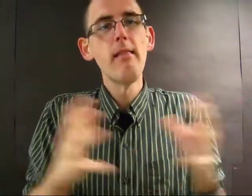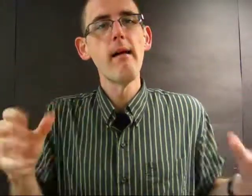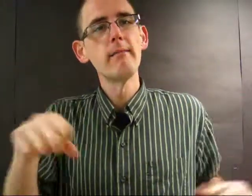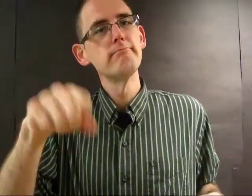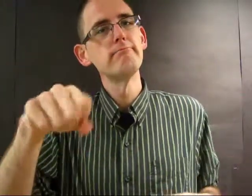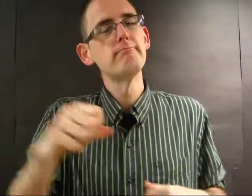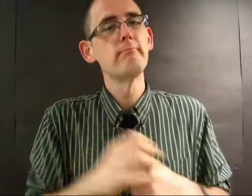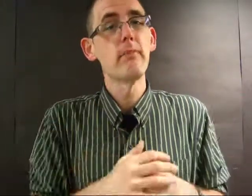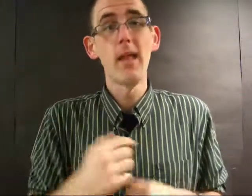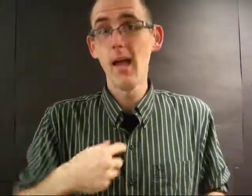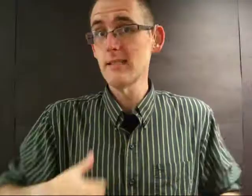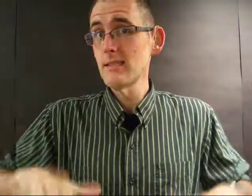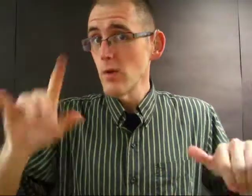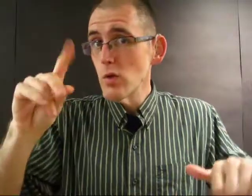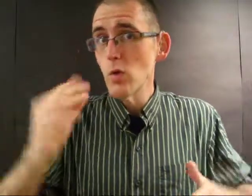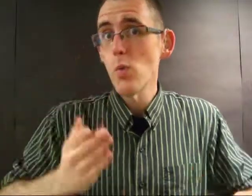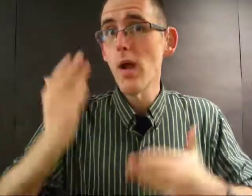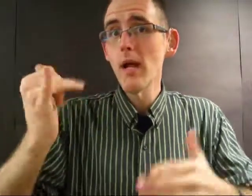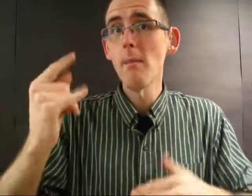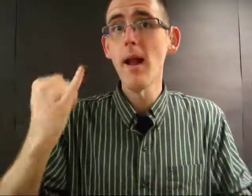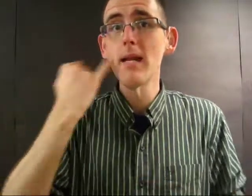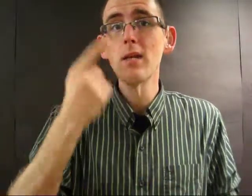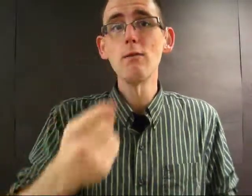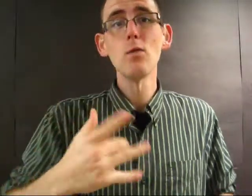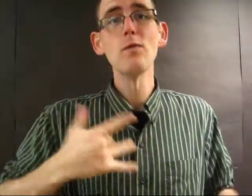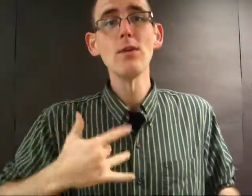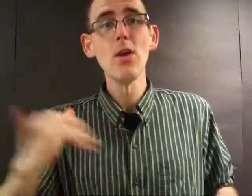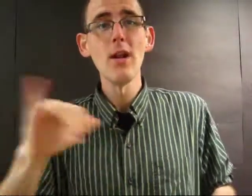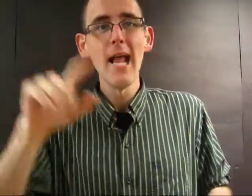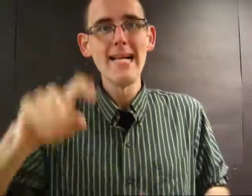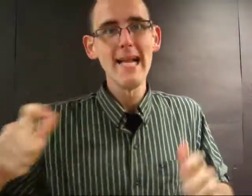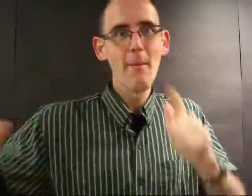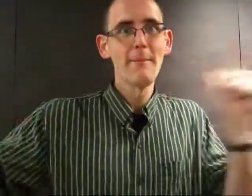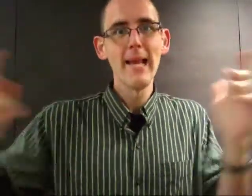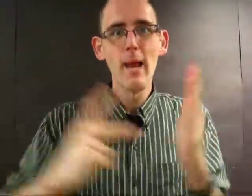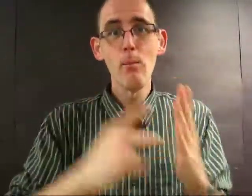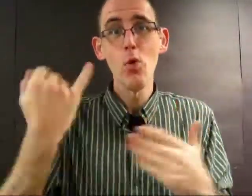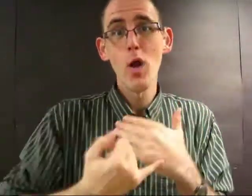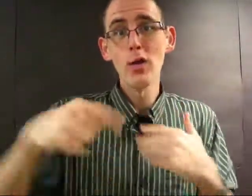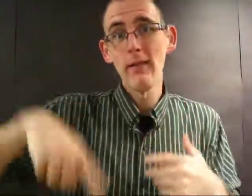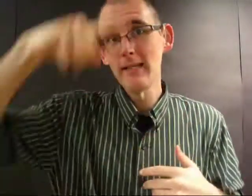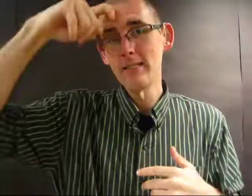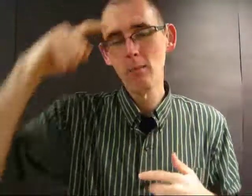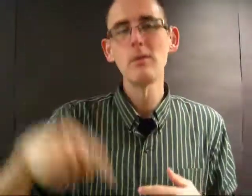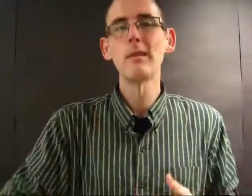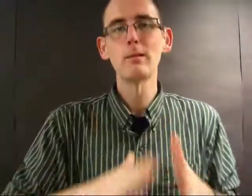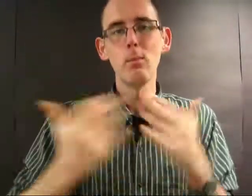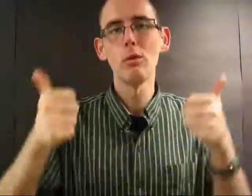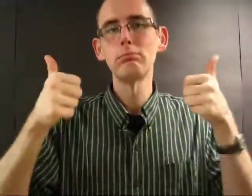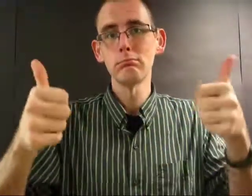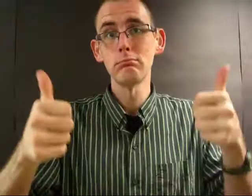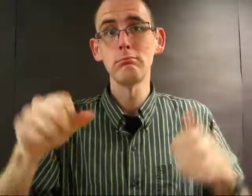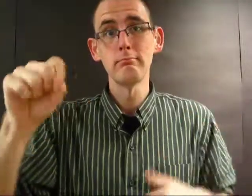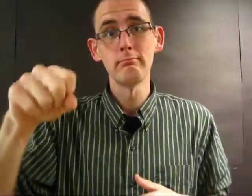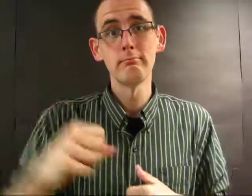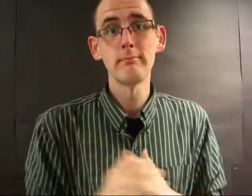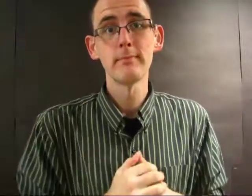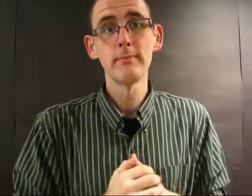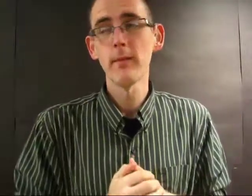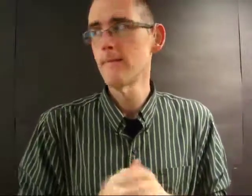It's a lot. I still do recommend it, though, especially if you're looking for a summer project!